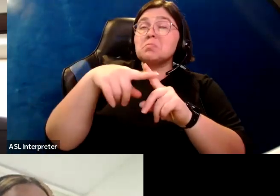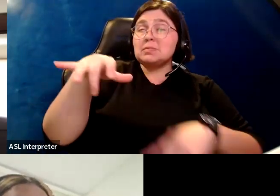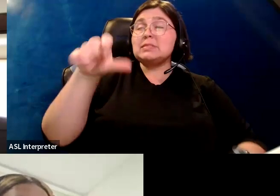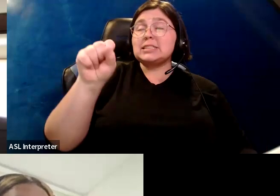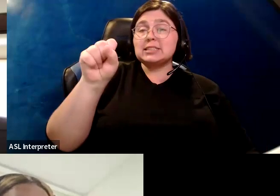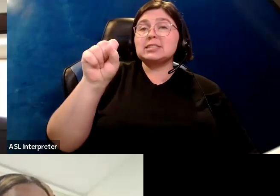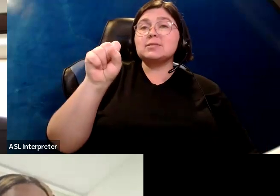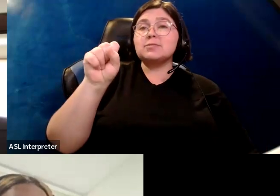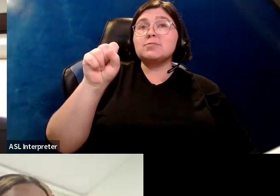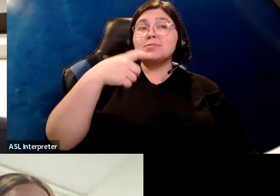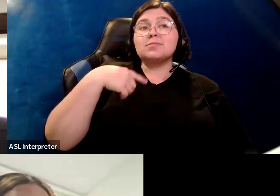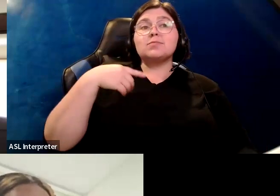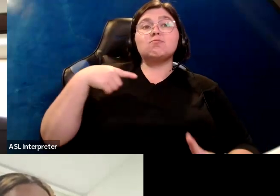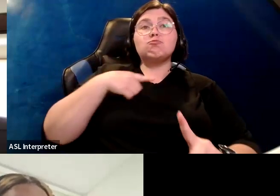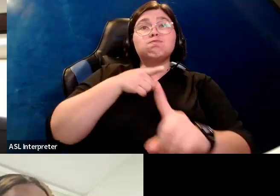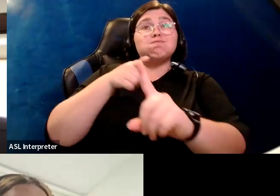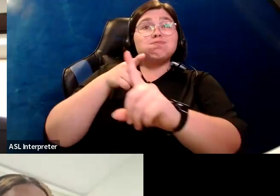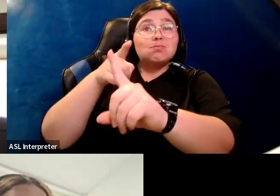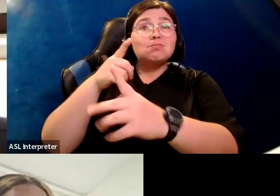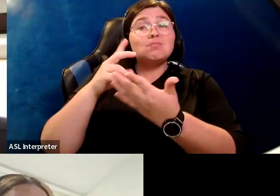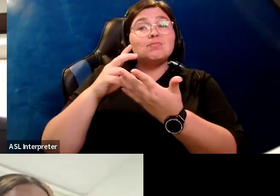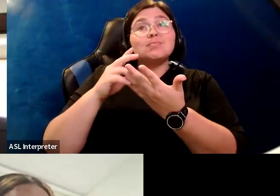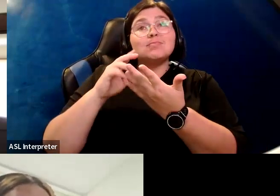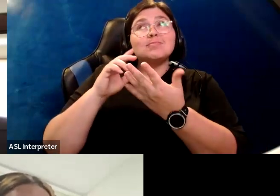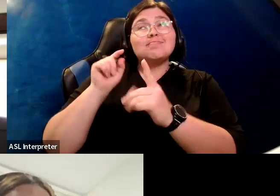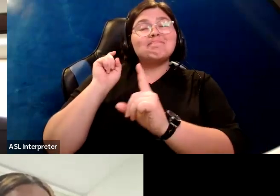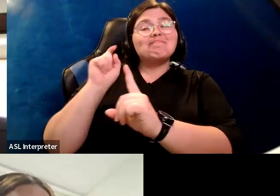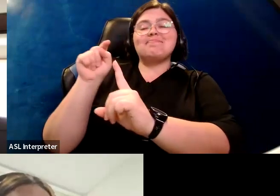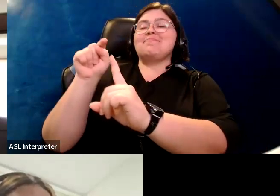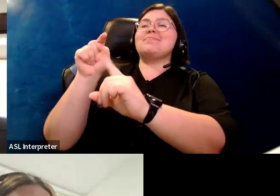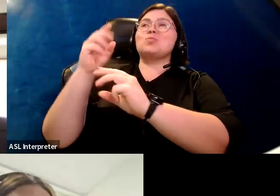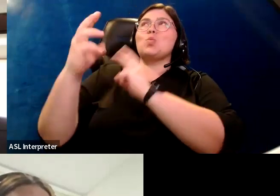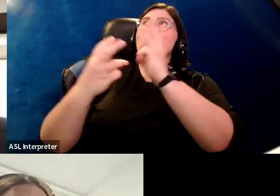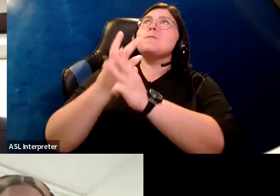We're moving to a world where technology is not just